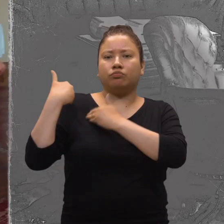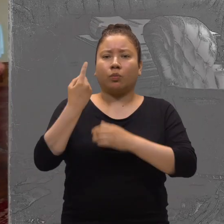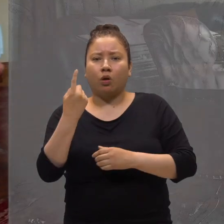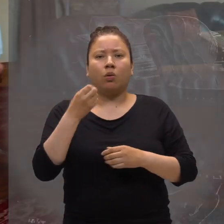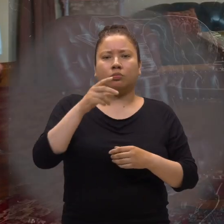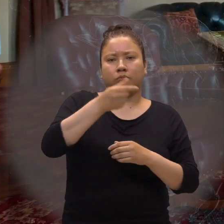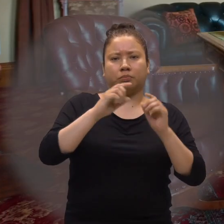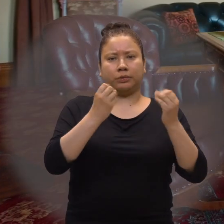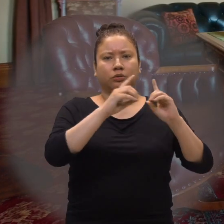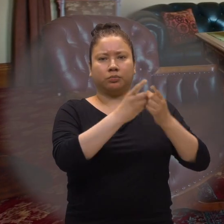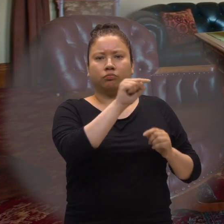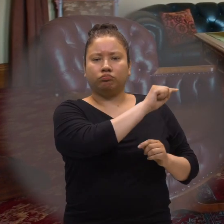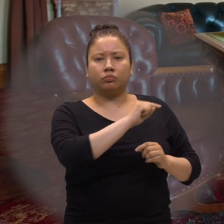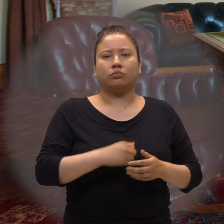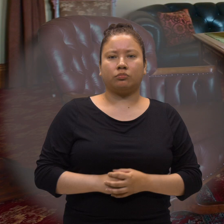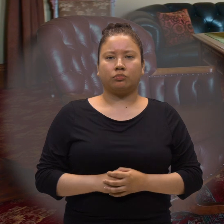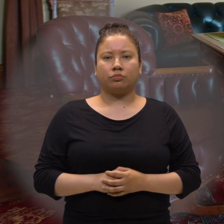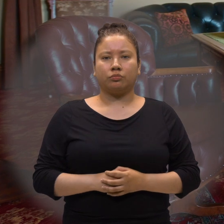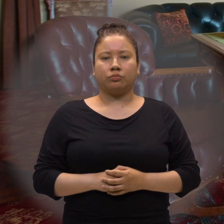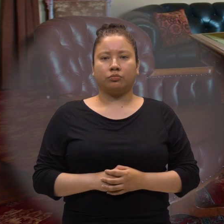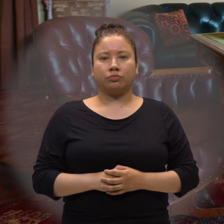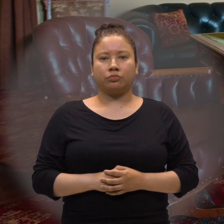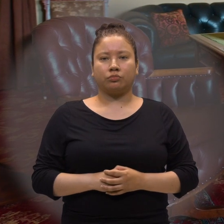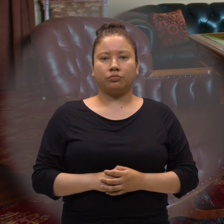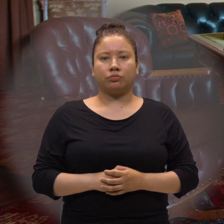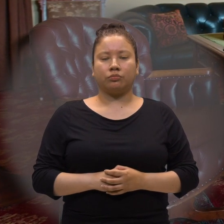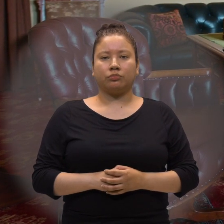ministers who were responsible for one or more government departments.